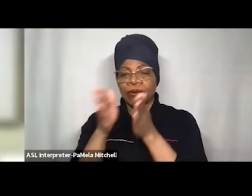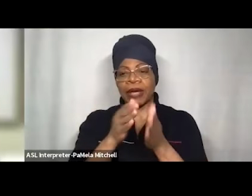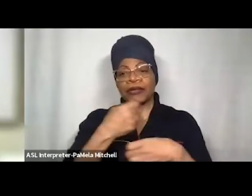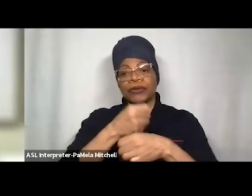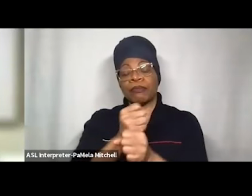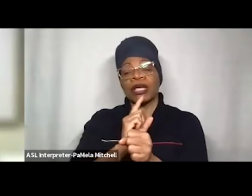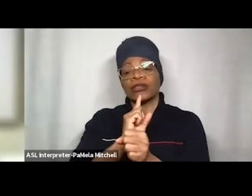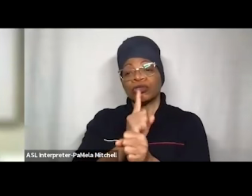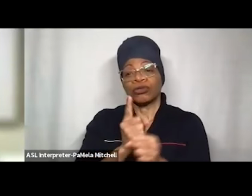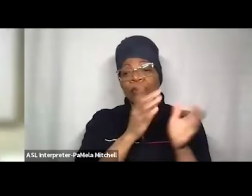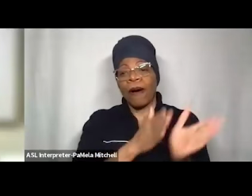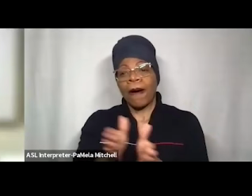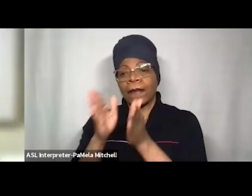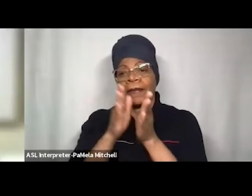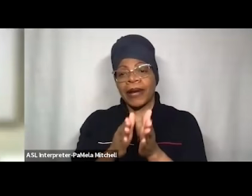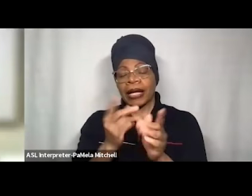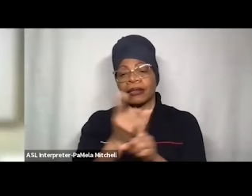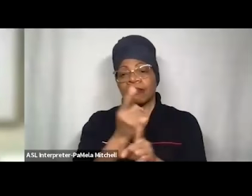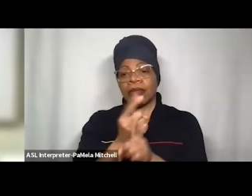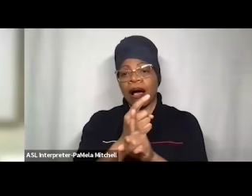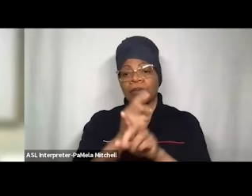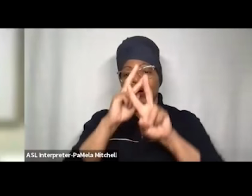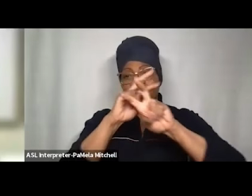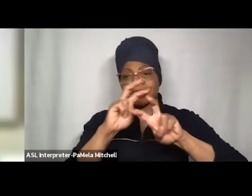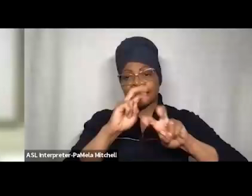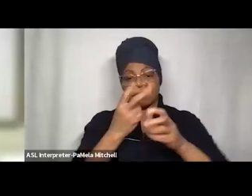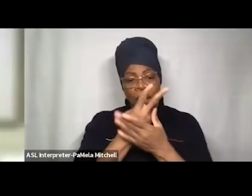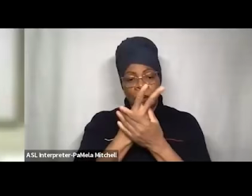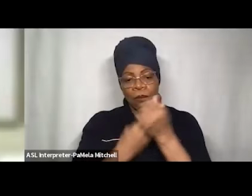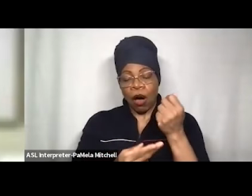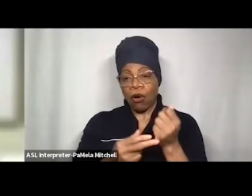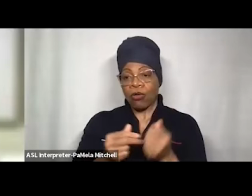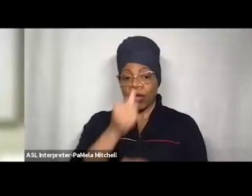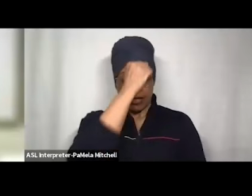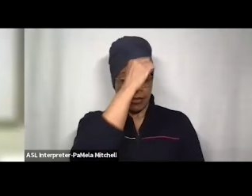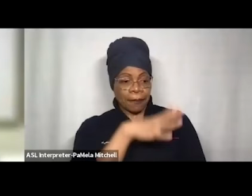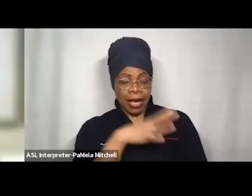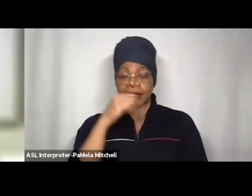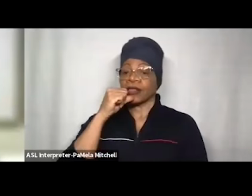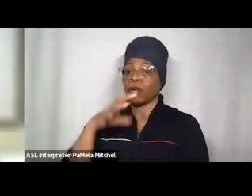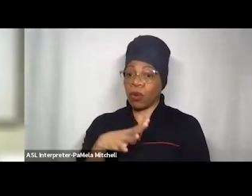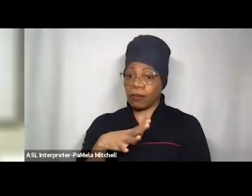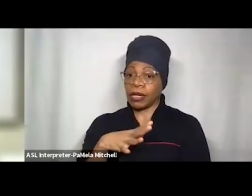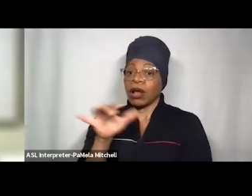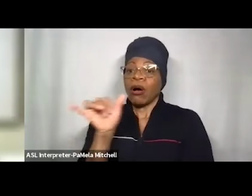for drug use disorders for both men and women and provide adequate care following that and recognizing that women